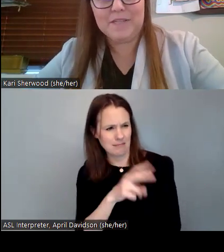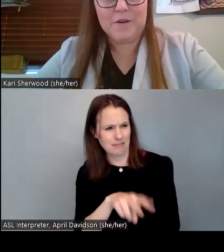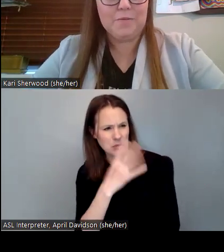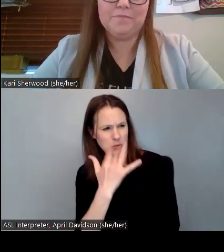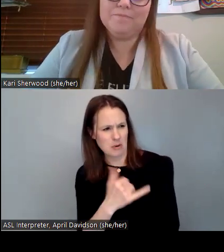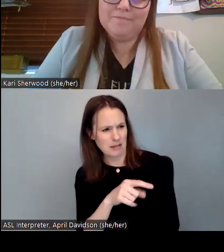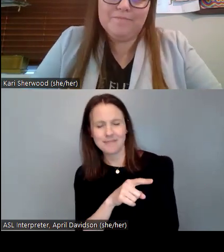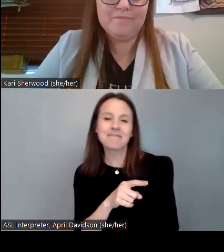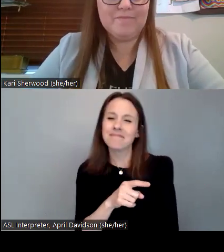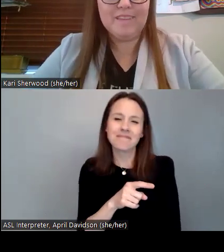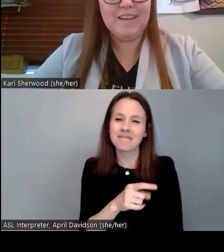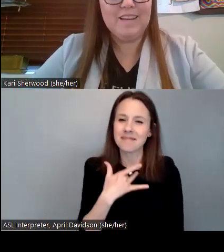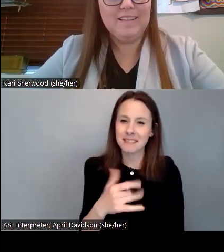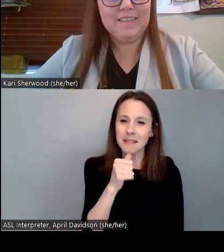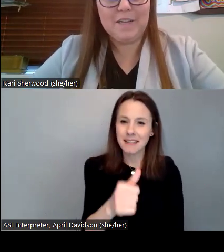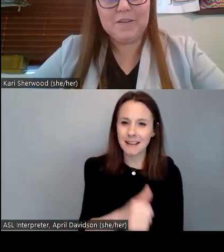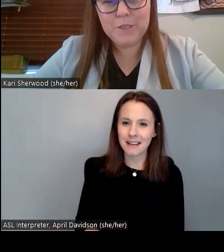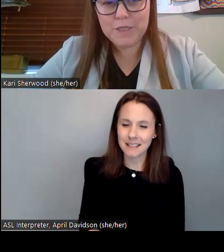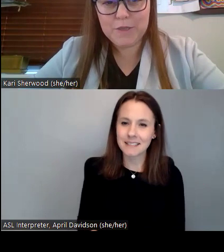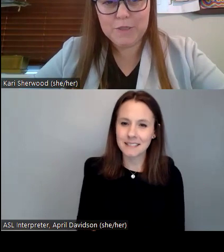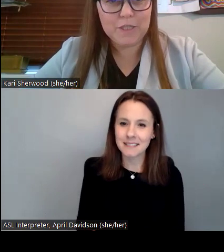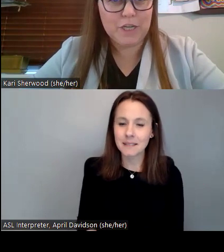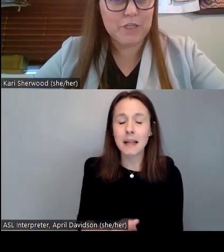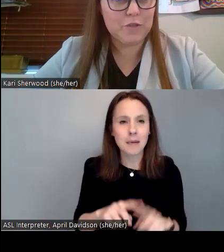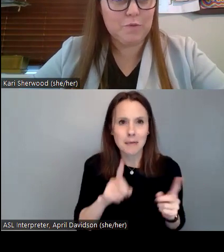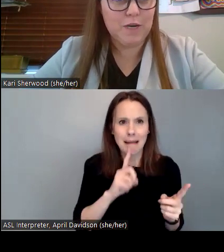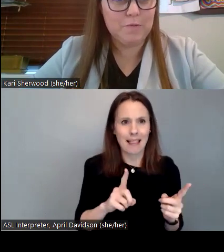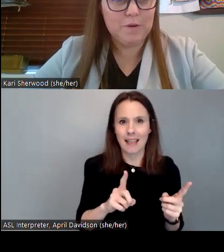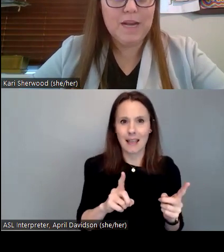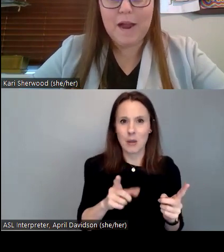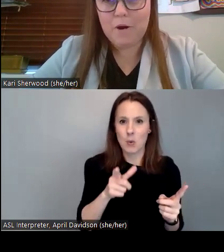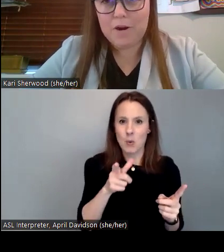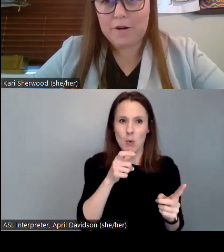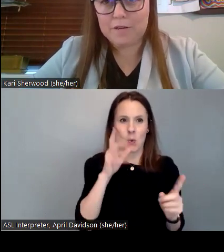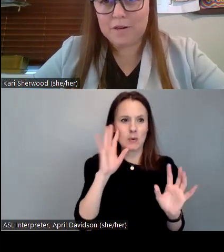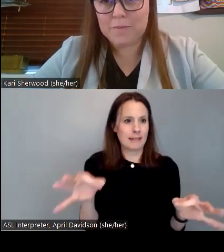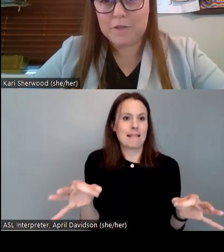though, you know, who's to judge how odd our special